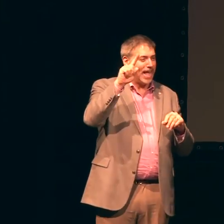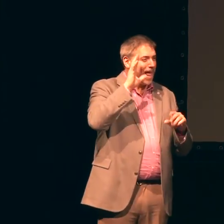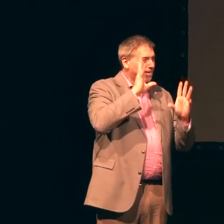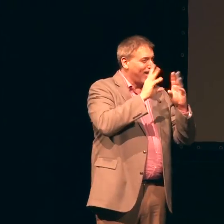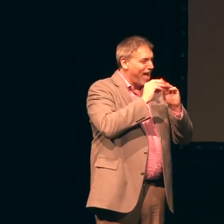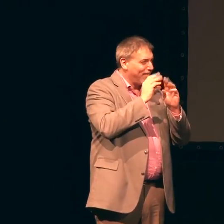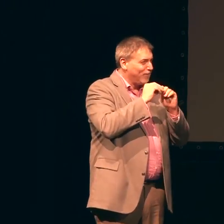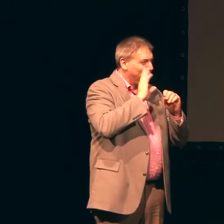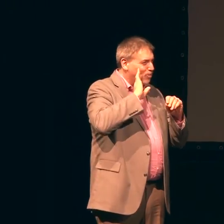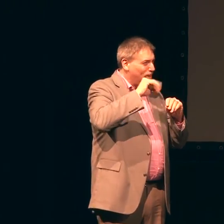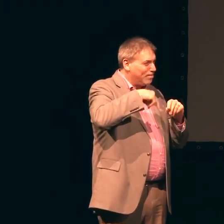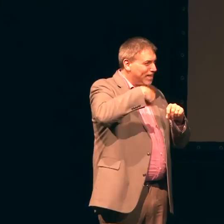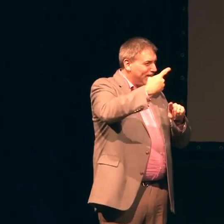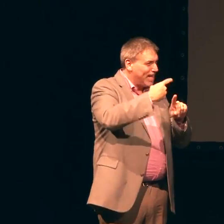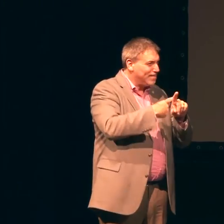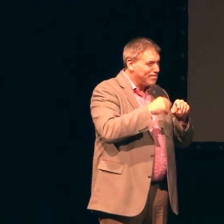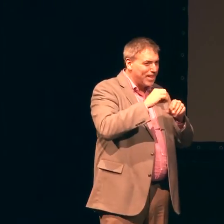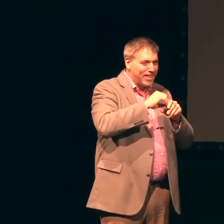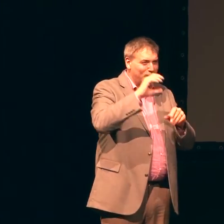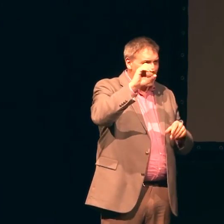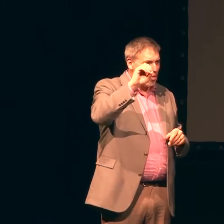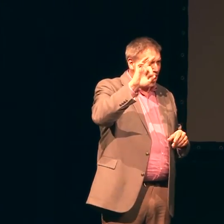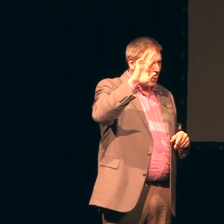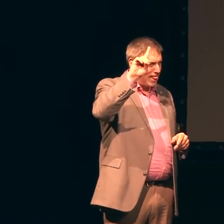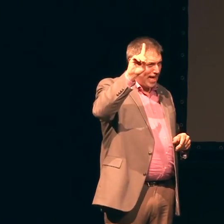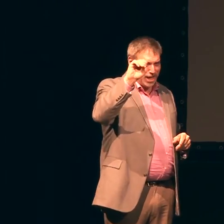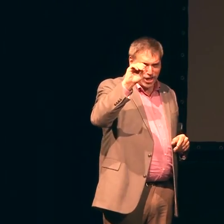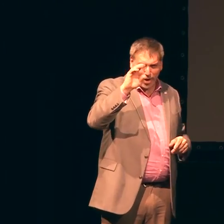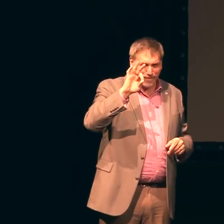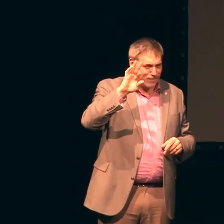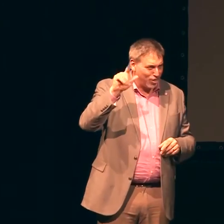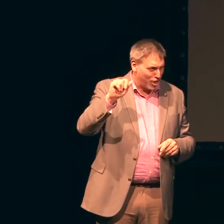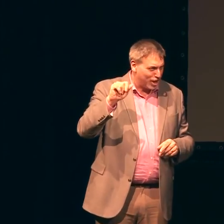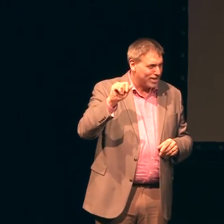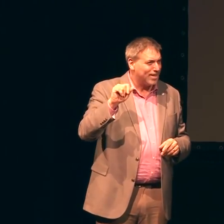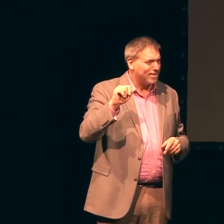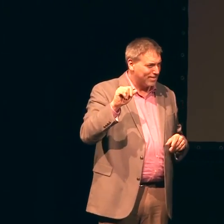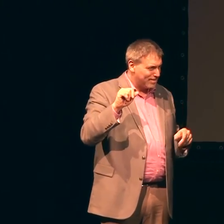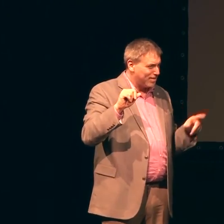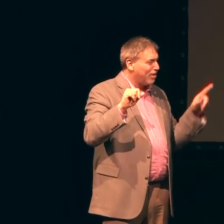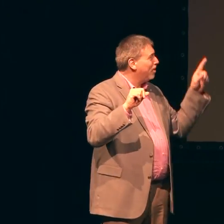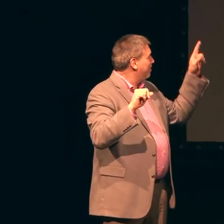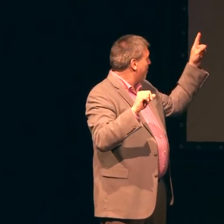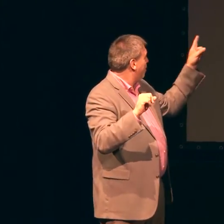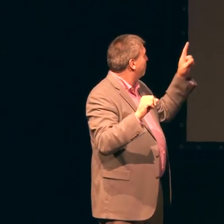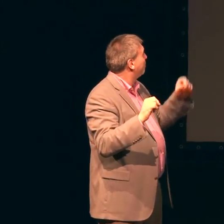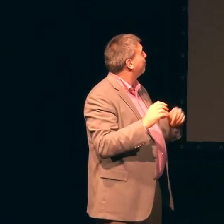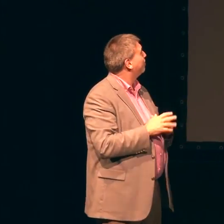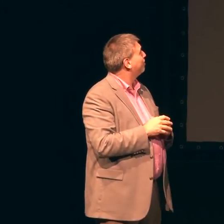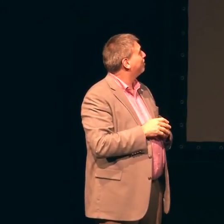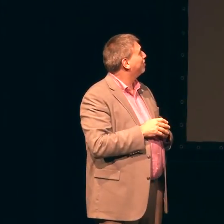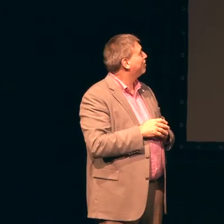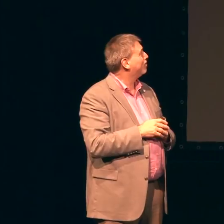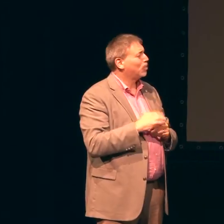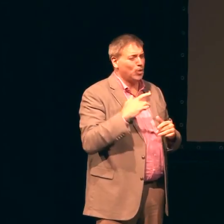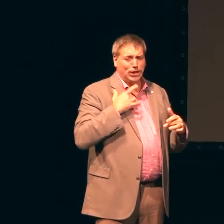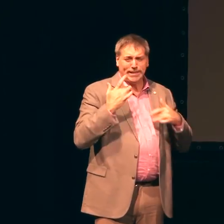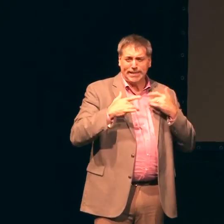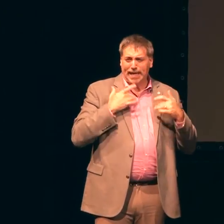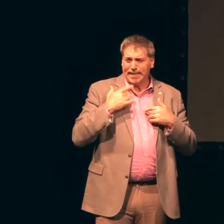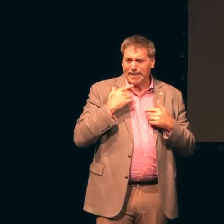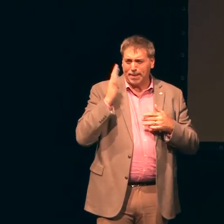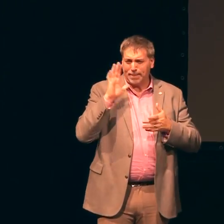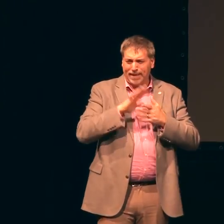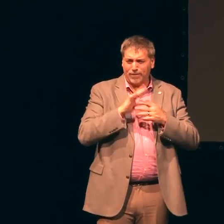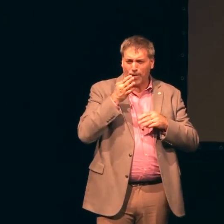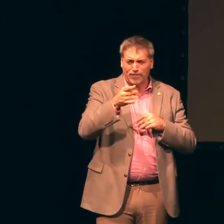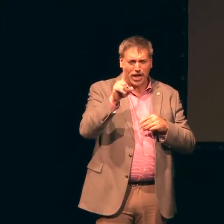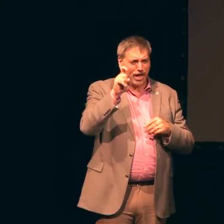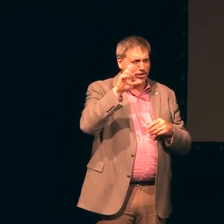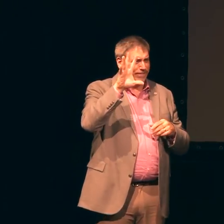mentioning, the junior NAD conference is coming up next month, that's in orlando Florida,